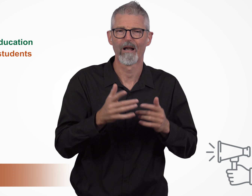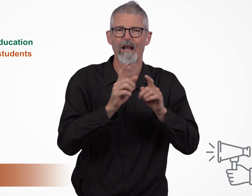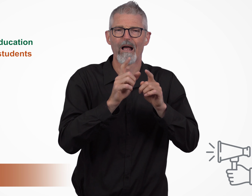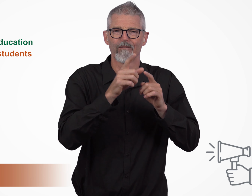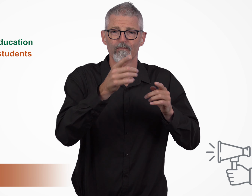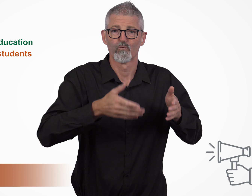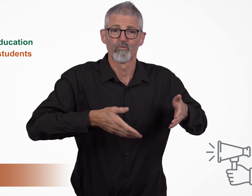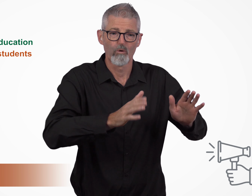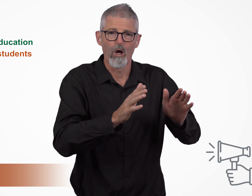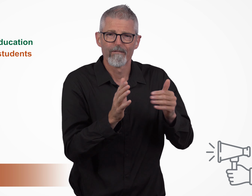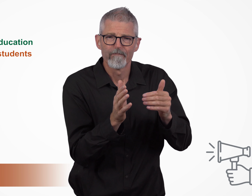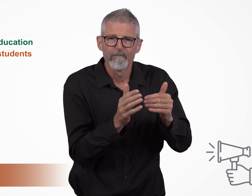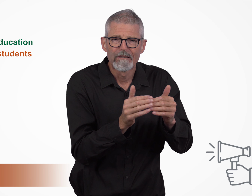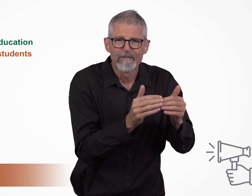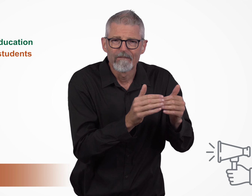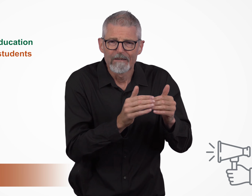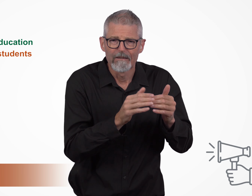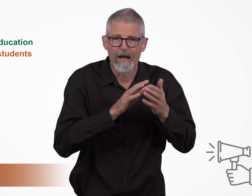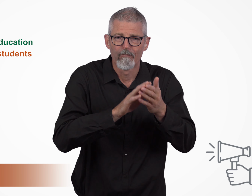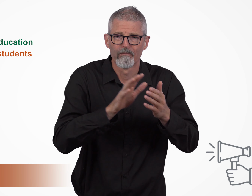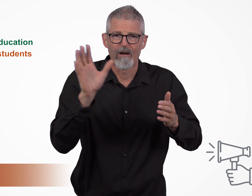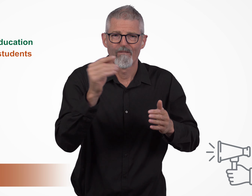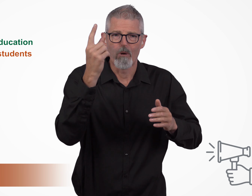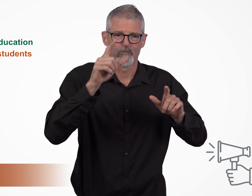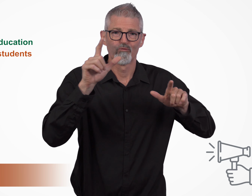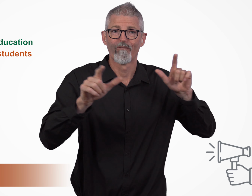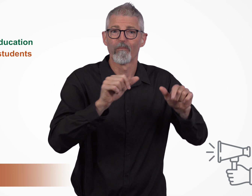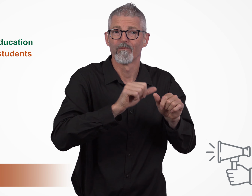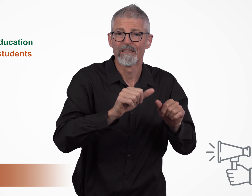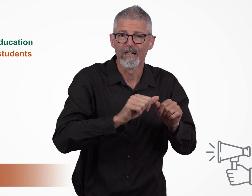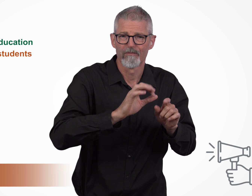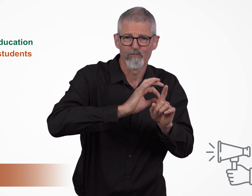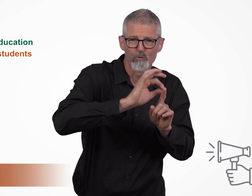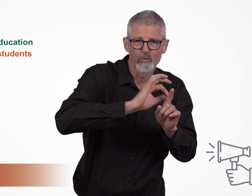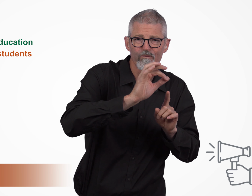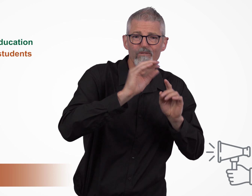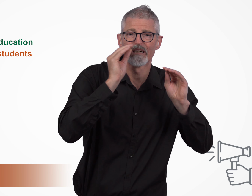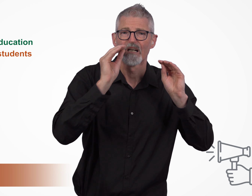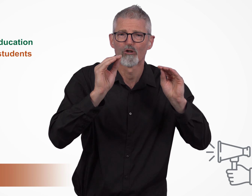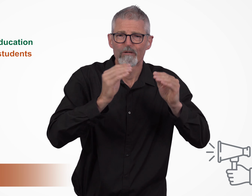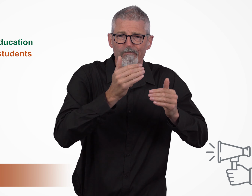Road improvements impact the entire journey and need an upgrade of each stage of a child's educational road,